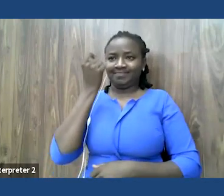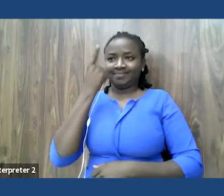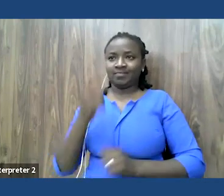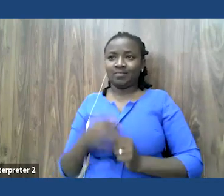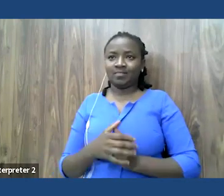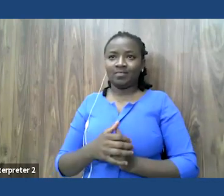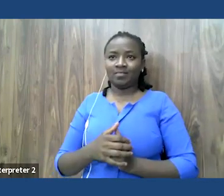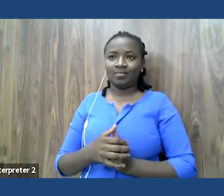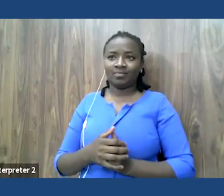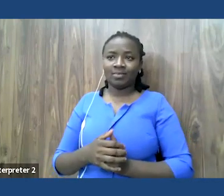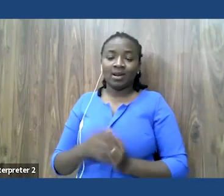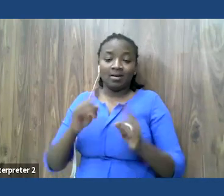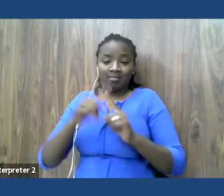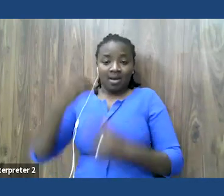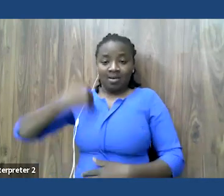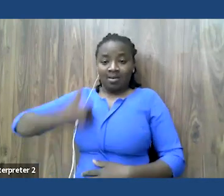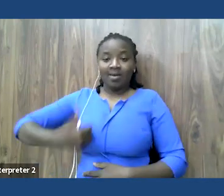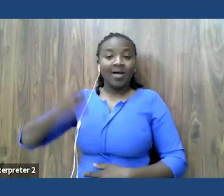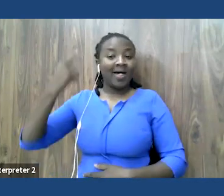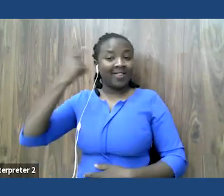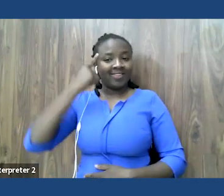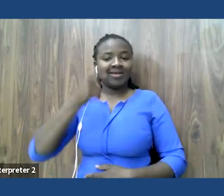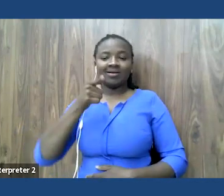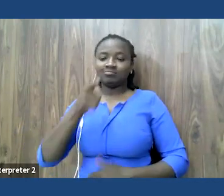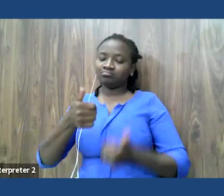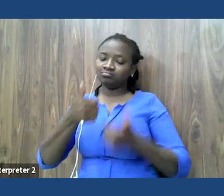I think that's just a powerful example.